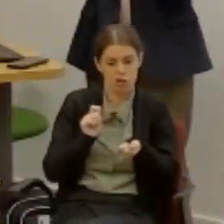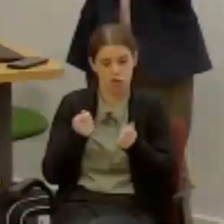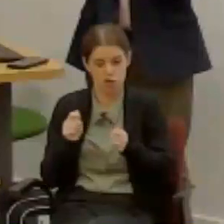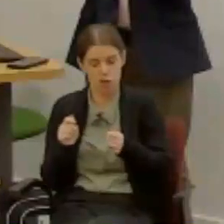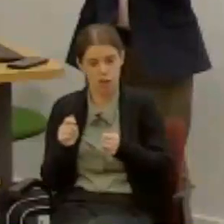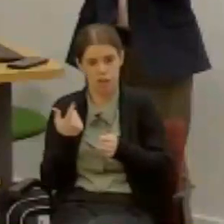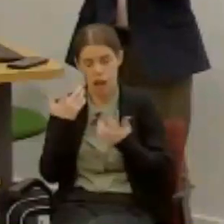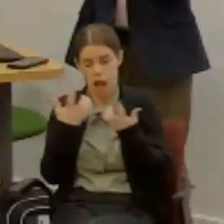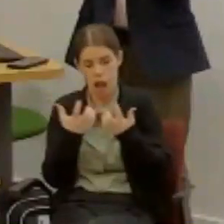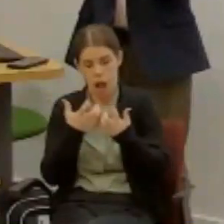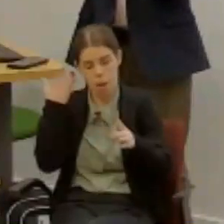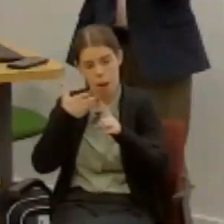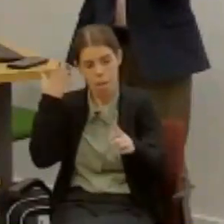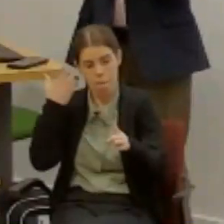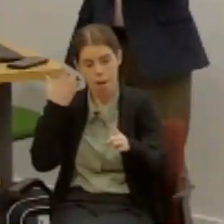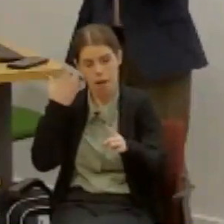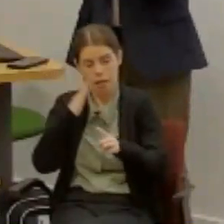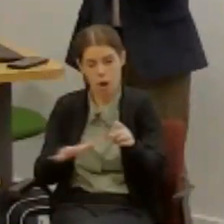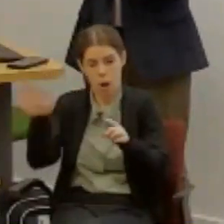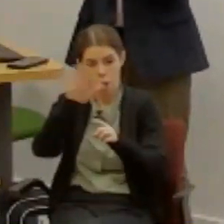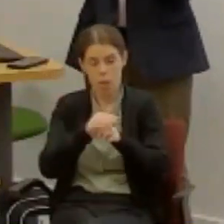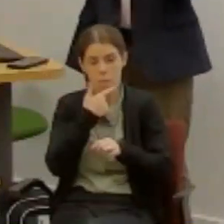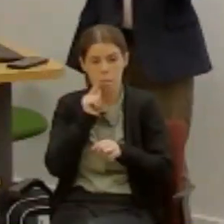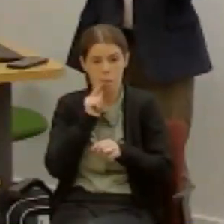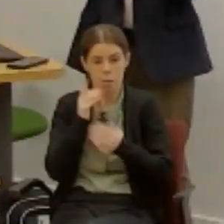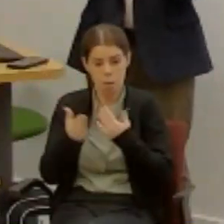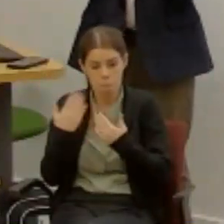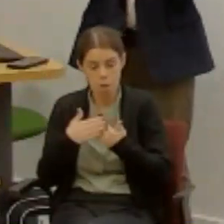might impact the wider population, probably beyond sport because we're understanding eventually